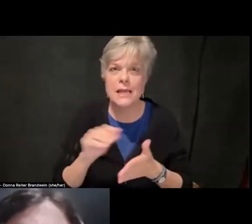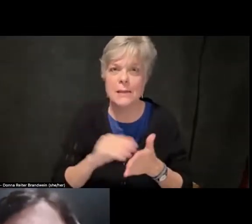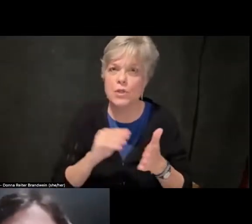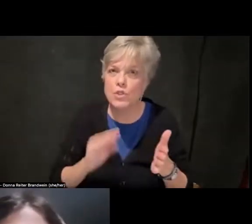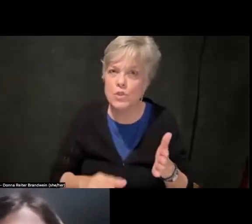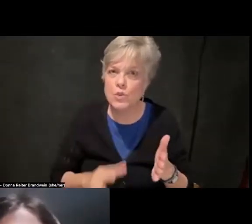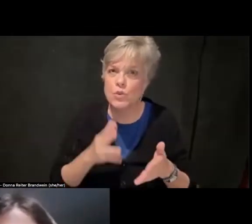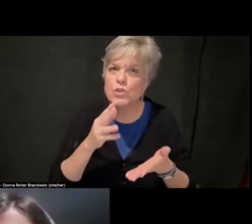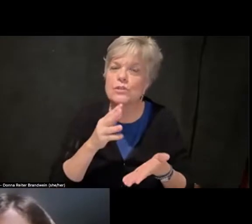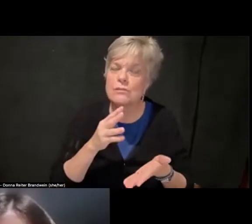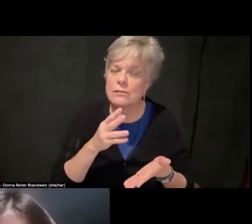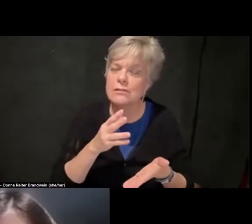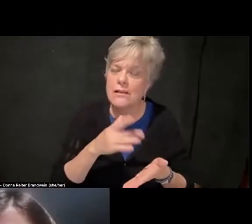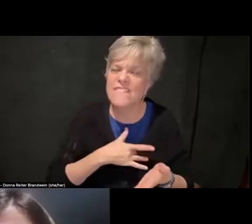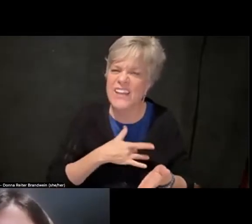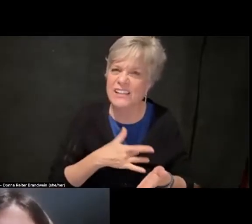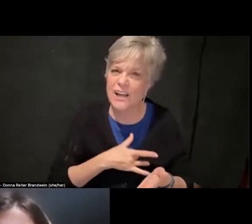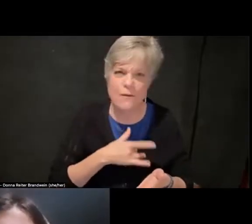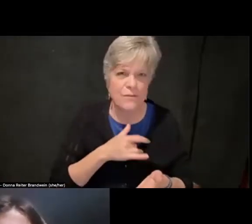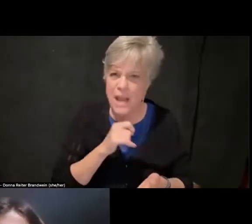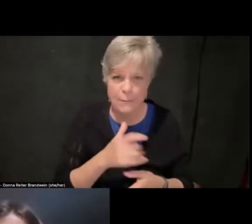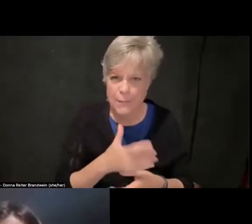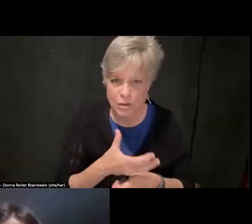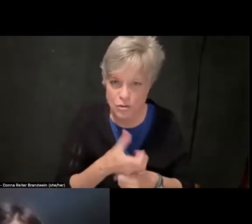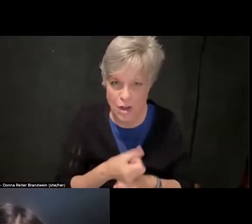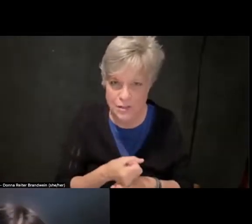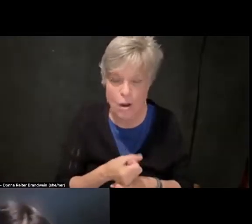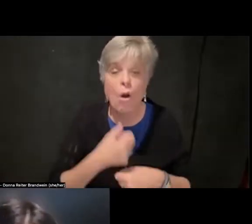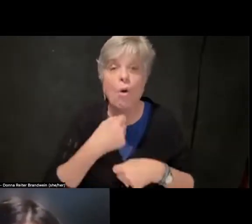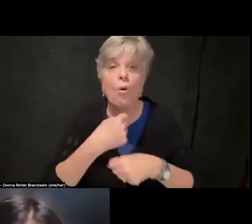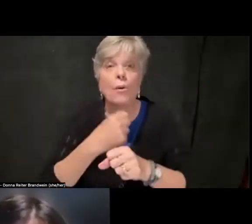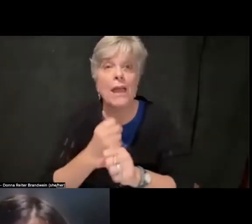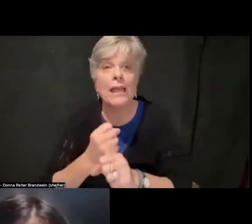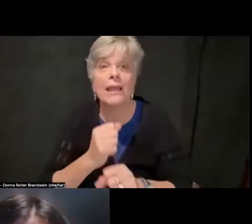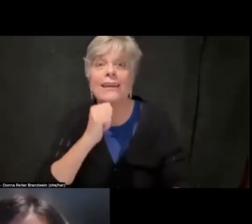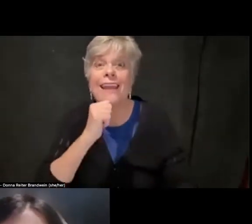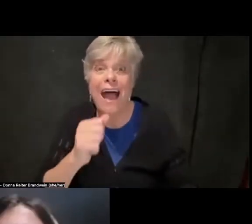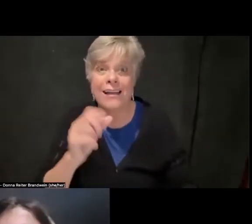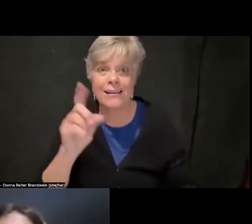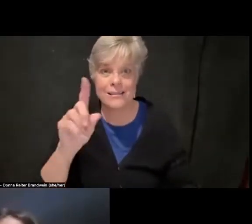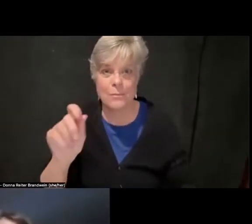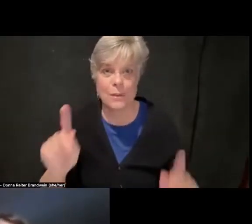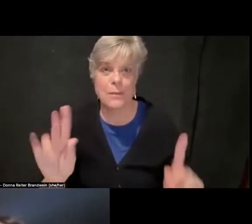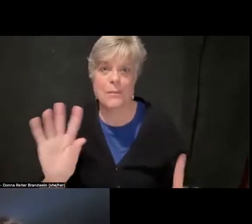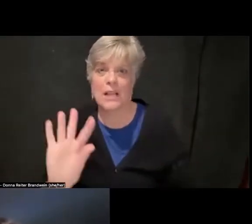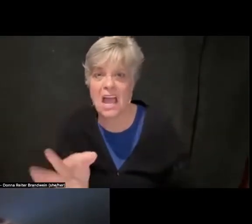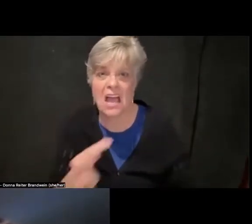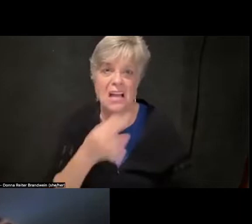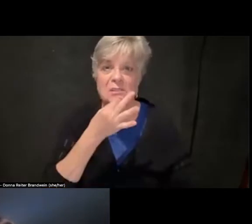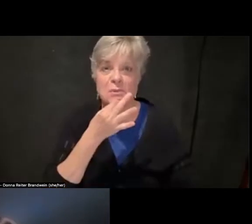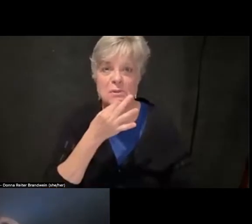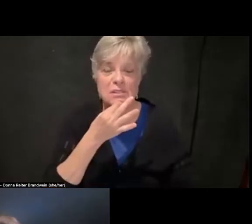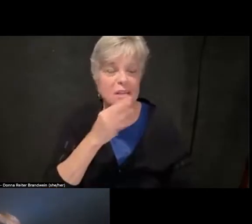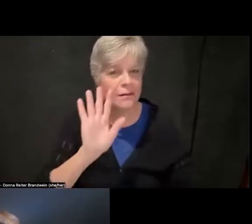or making the non-disabled people the experts on the situation. Include disability and diversity